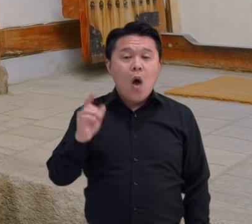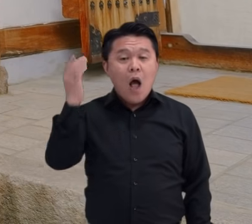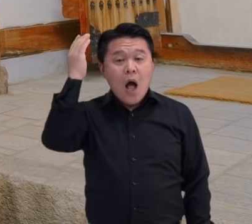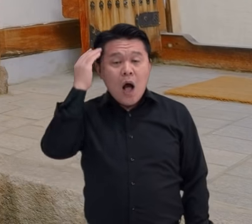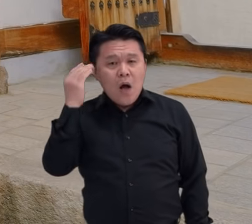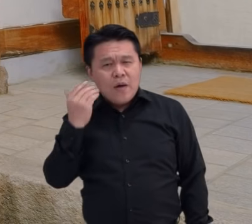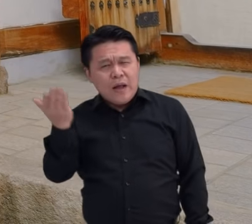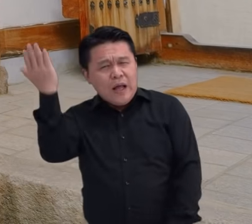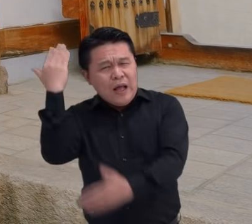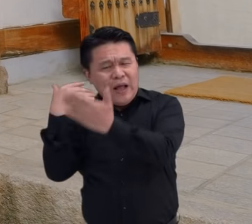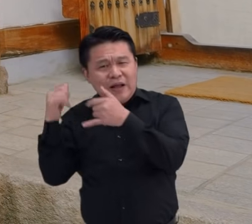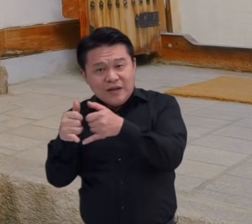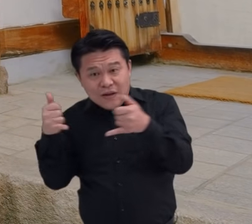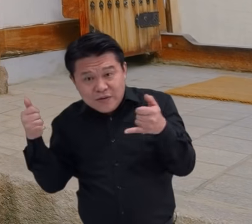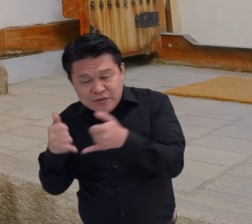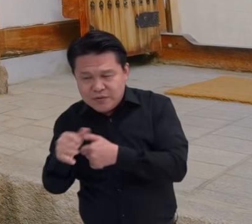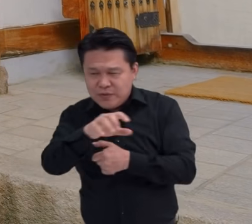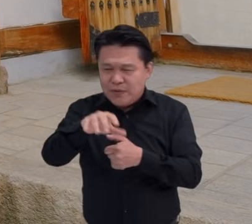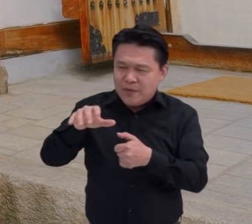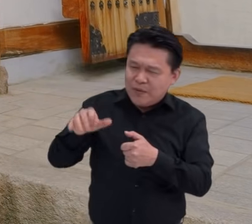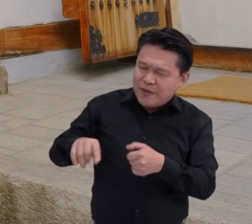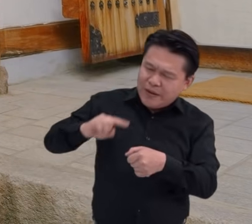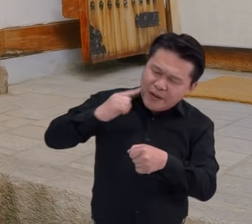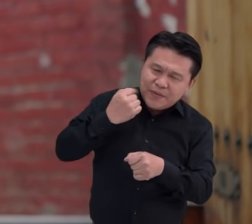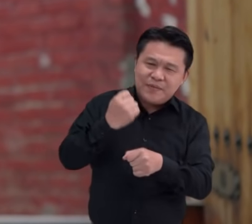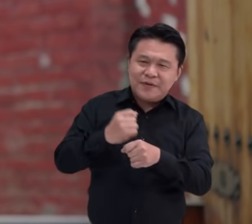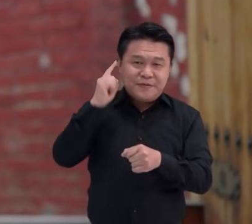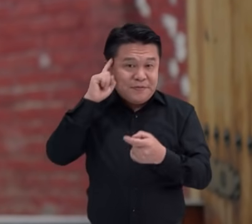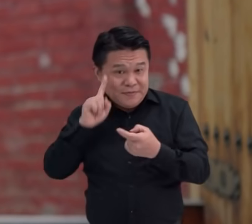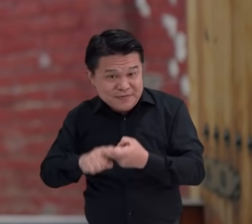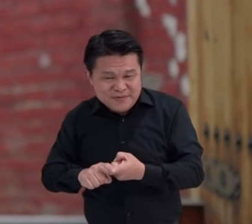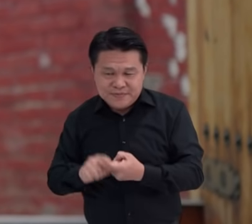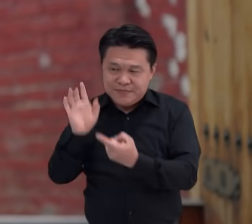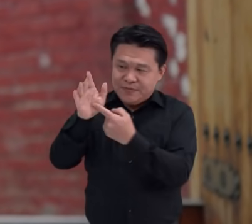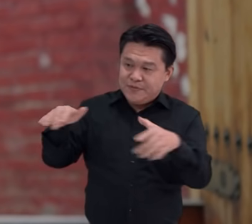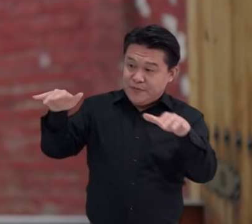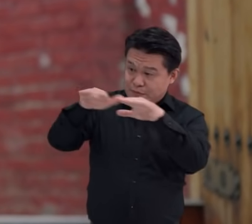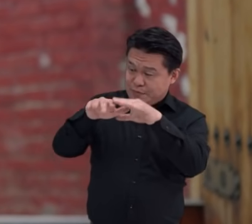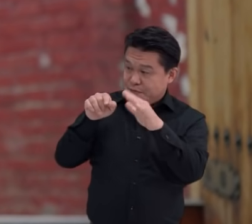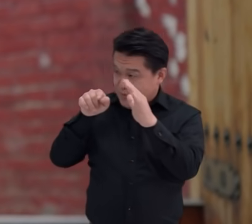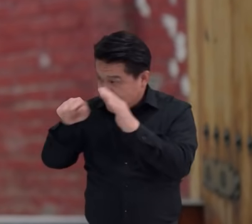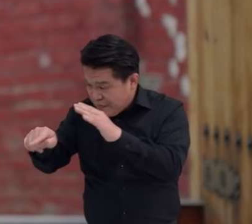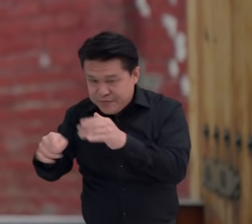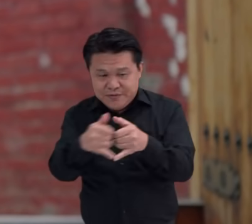At first, I visited different museums and furniture exhibitions because I was interested in Korean antique furniture and space interior design.